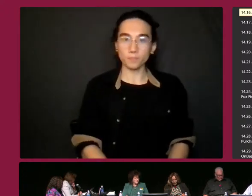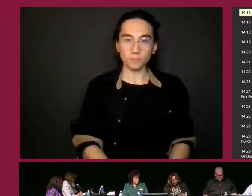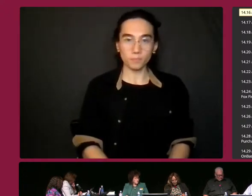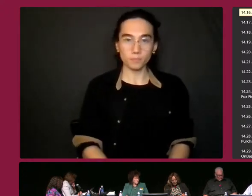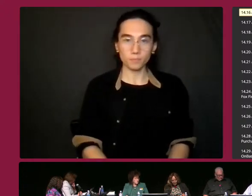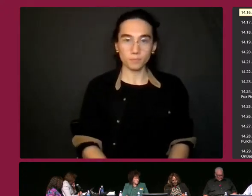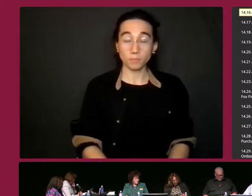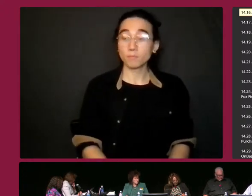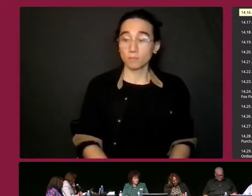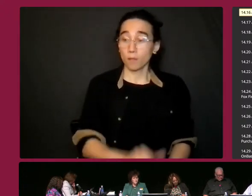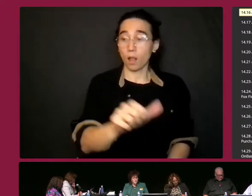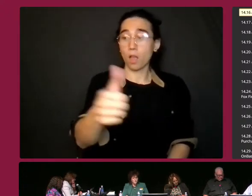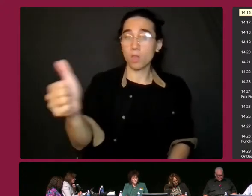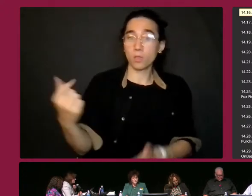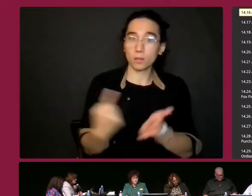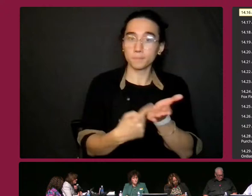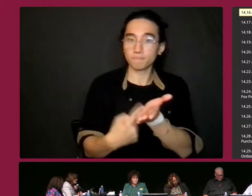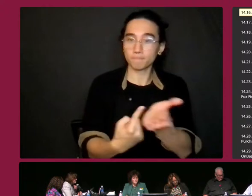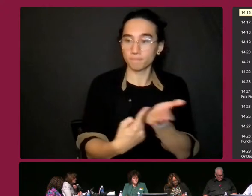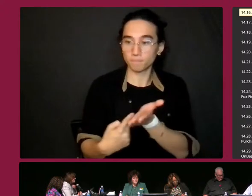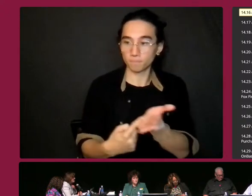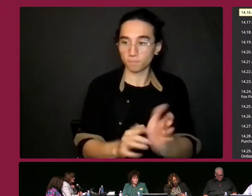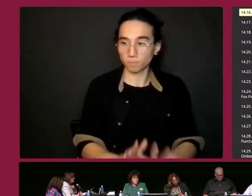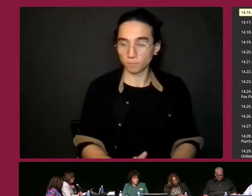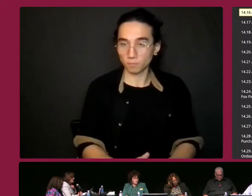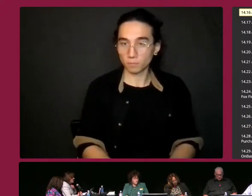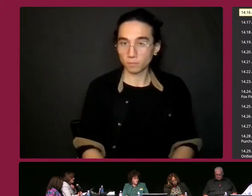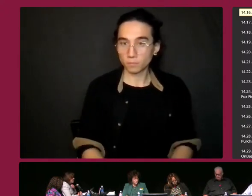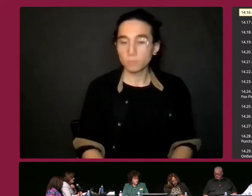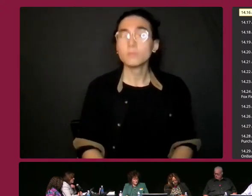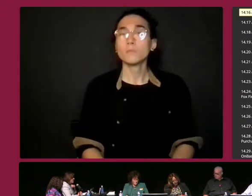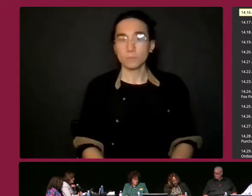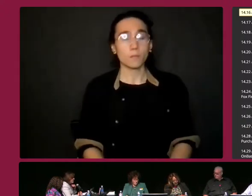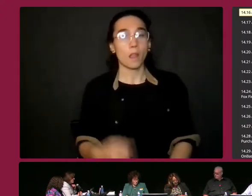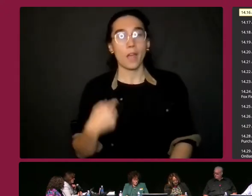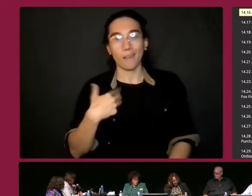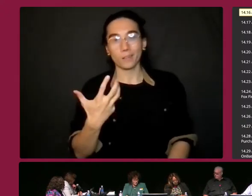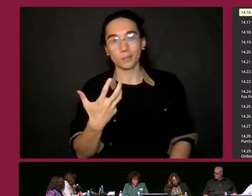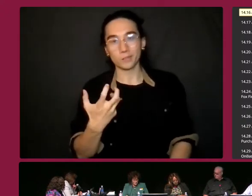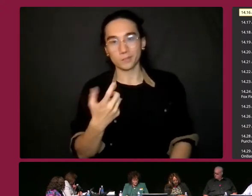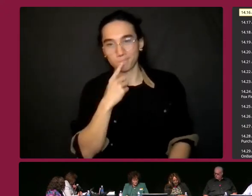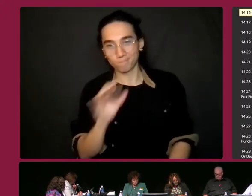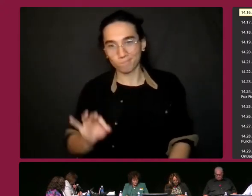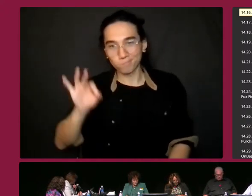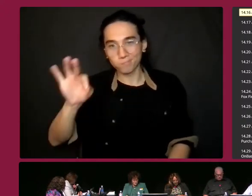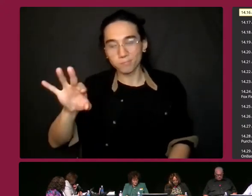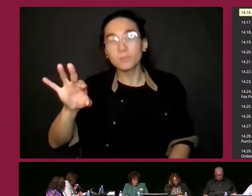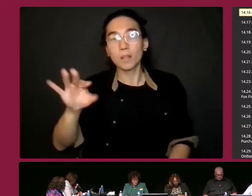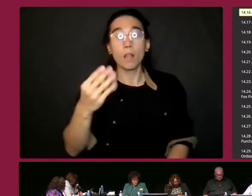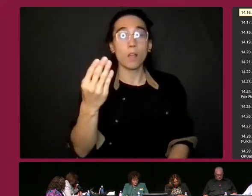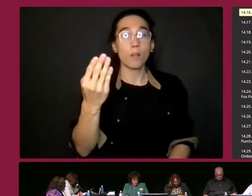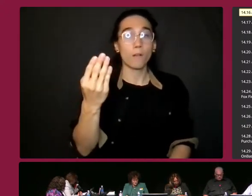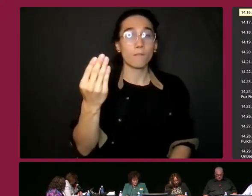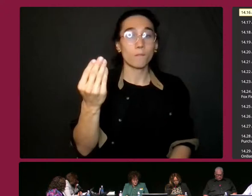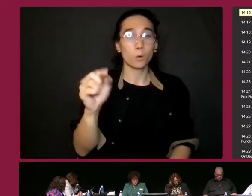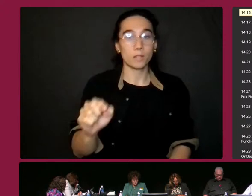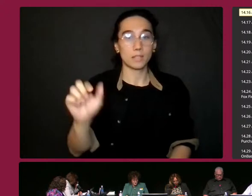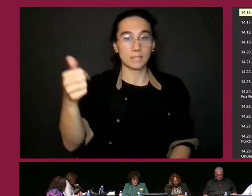Any further discussion? I just want to note that 1416 is authorizing grant of drainage